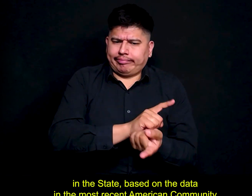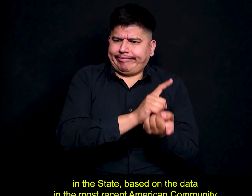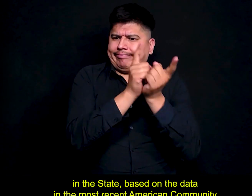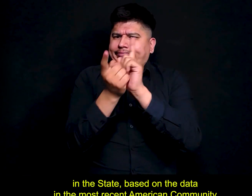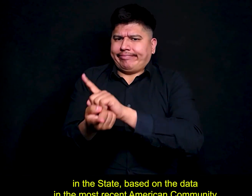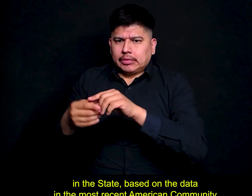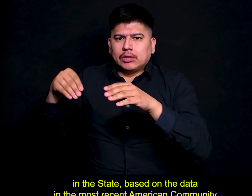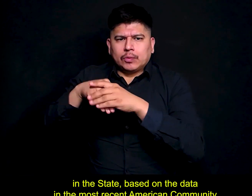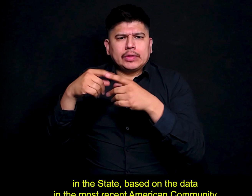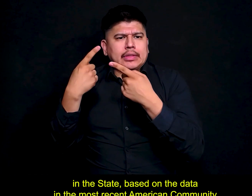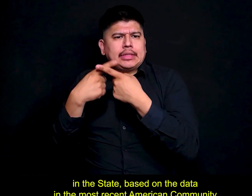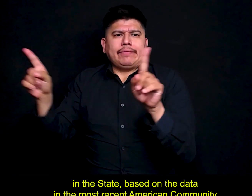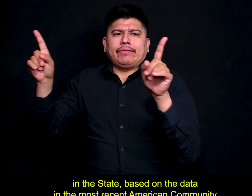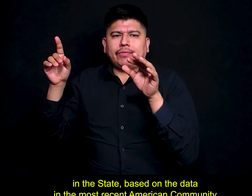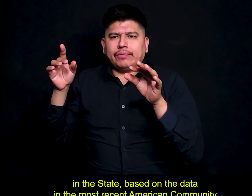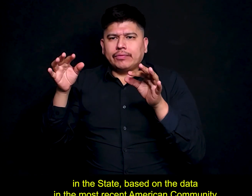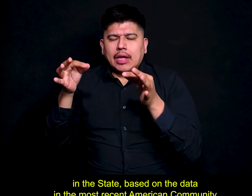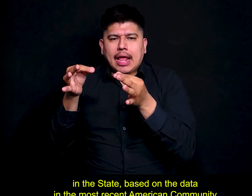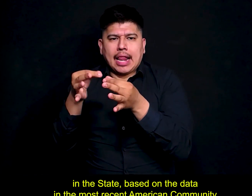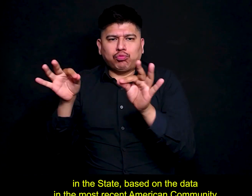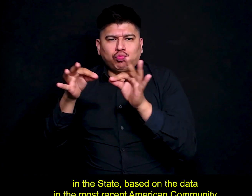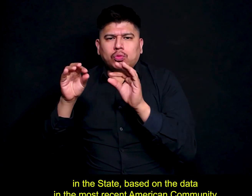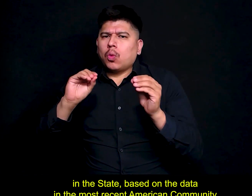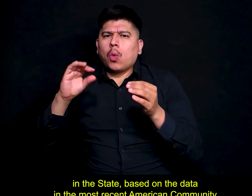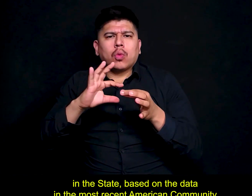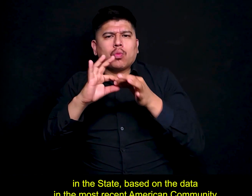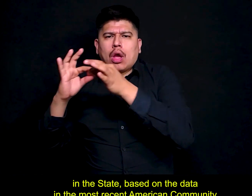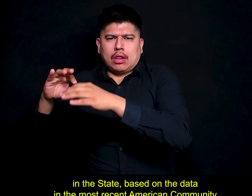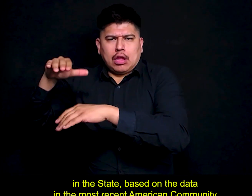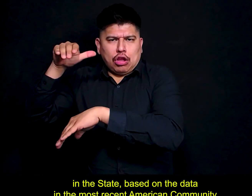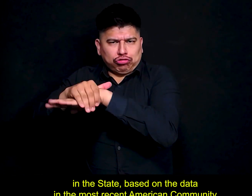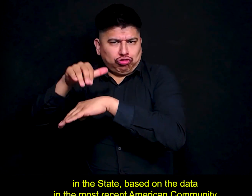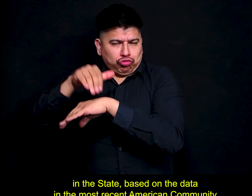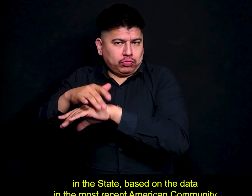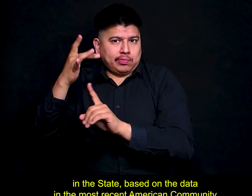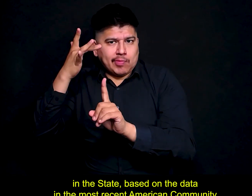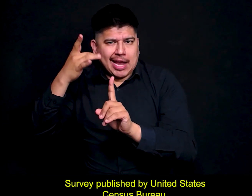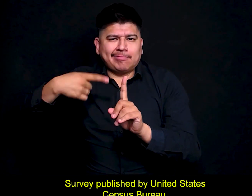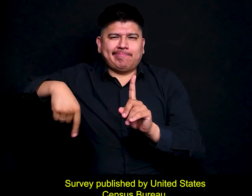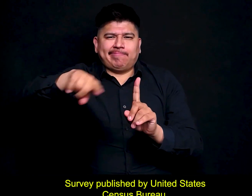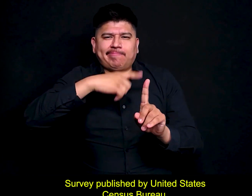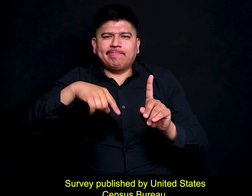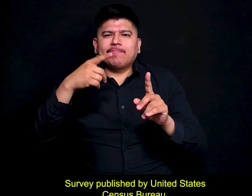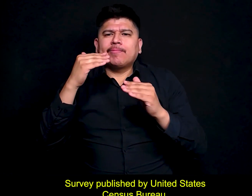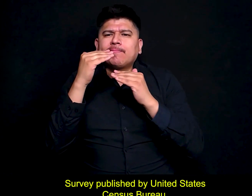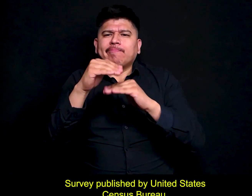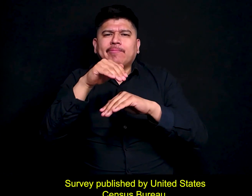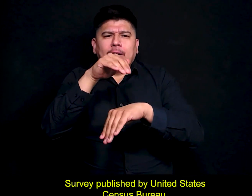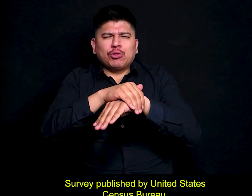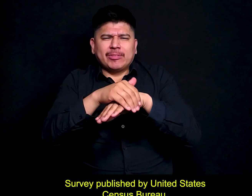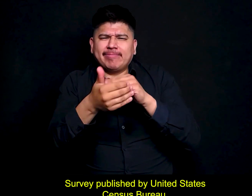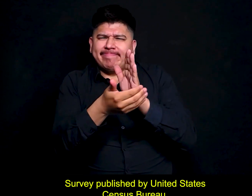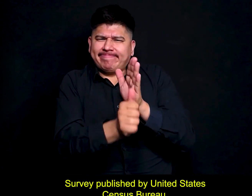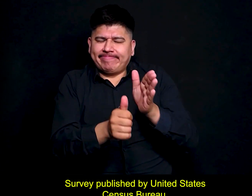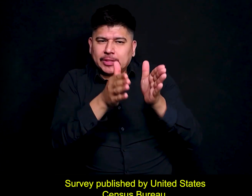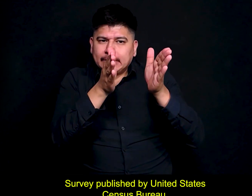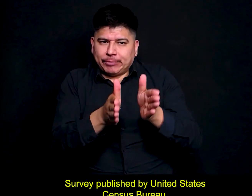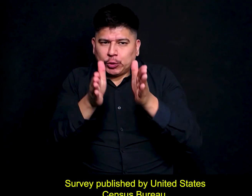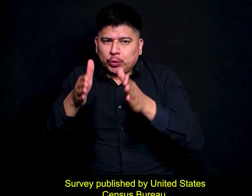in the State, based on the data in the most recent American Community Survey published by United States Census Bureau.